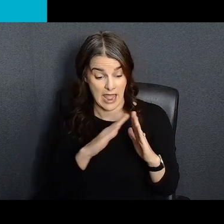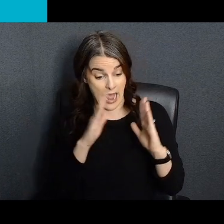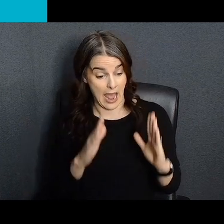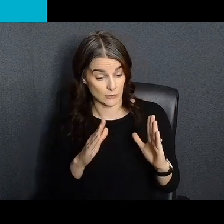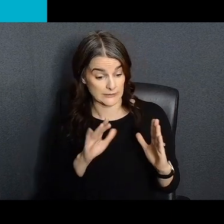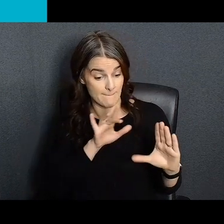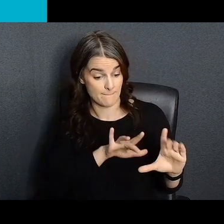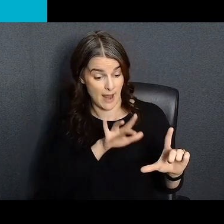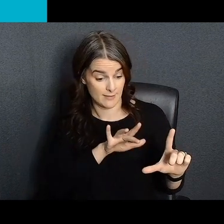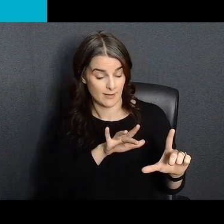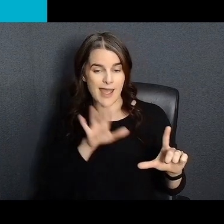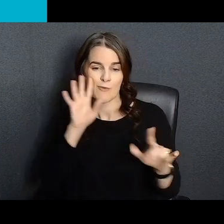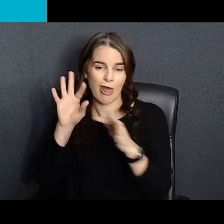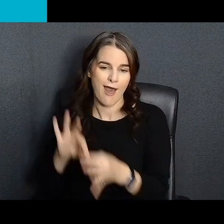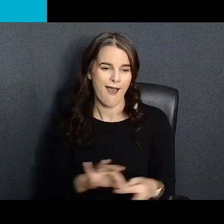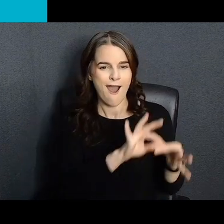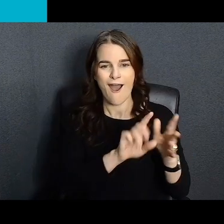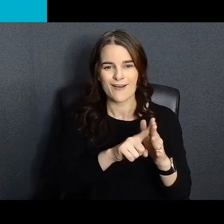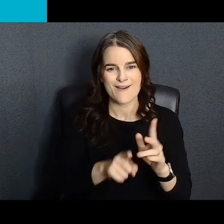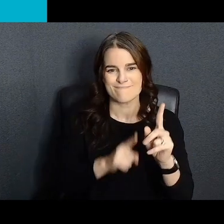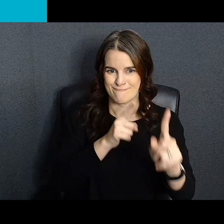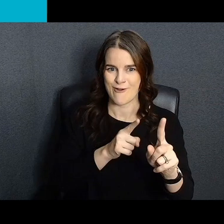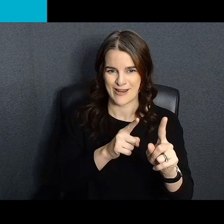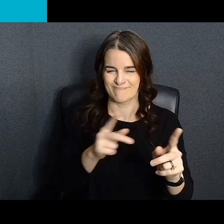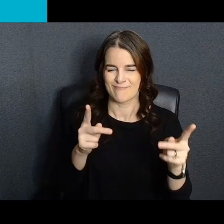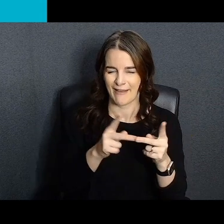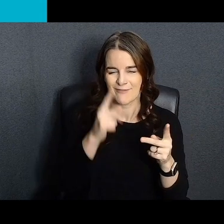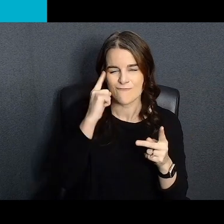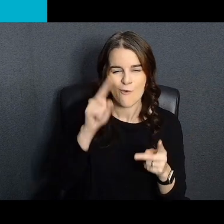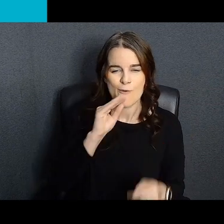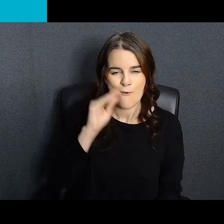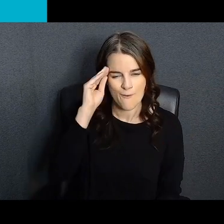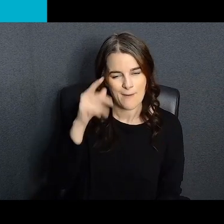That's then going to take me back to my starting point or my home page.